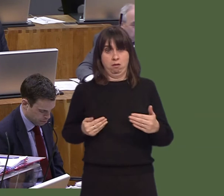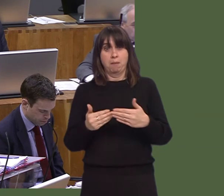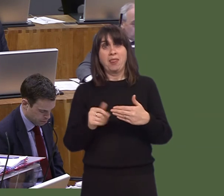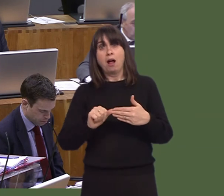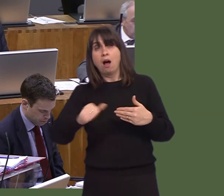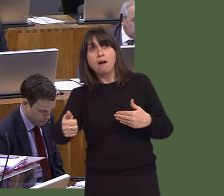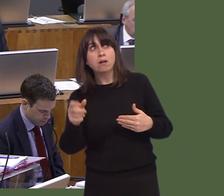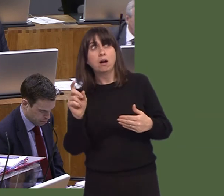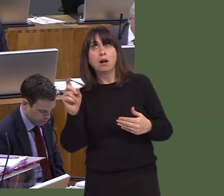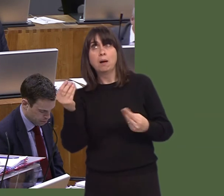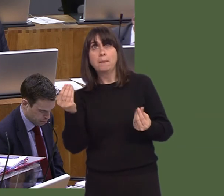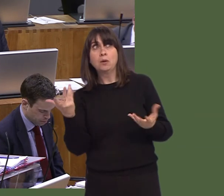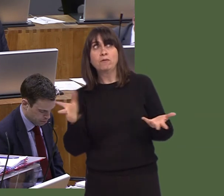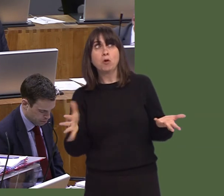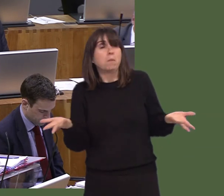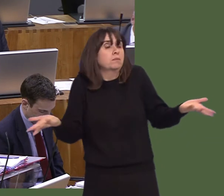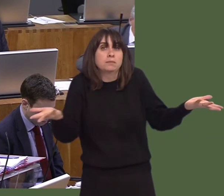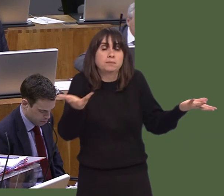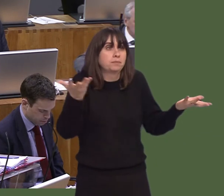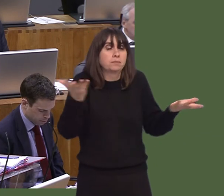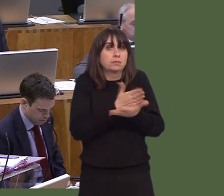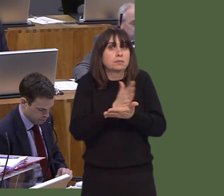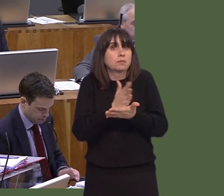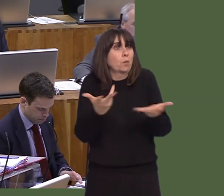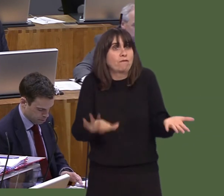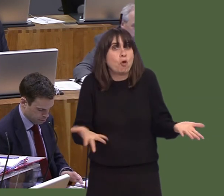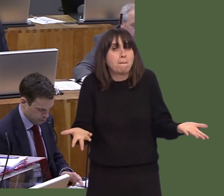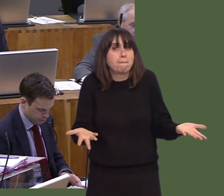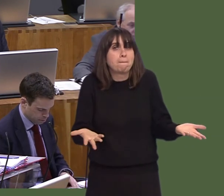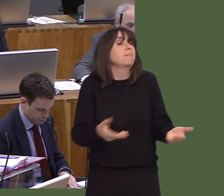movement of persons', which looks at a number of technological solutions and comes to a